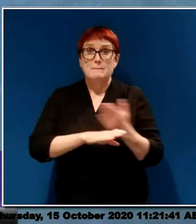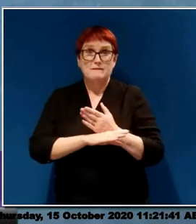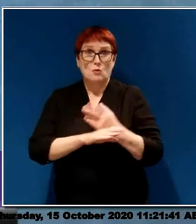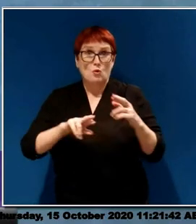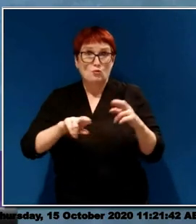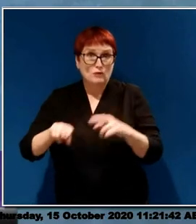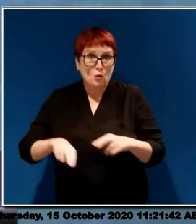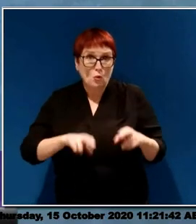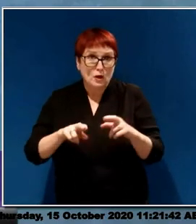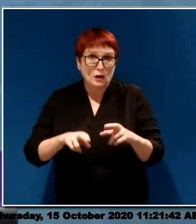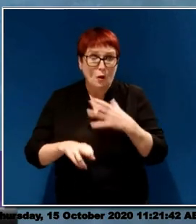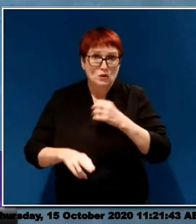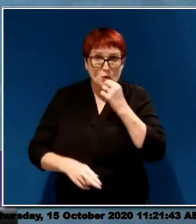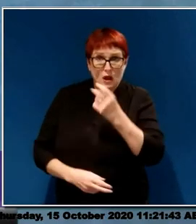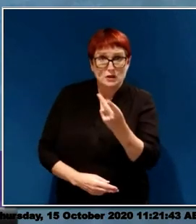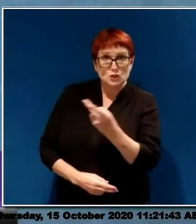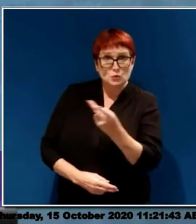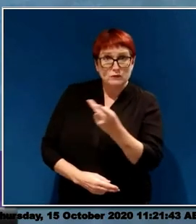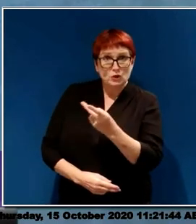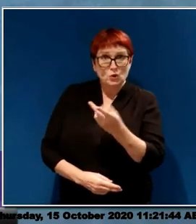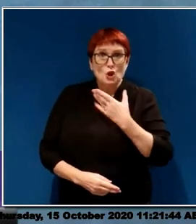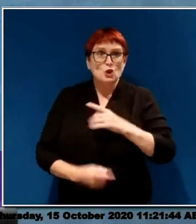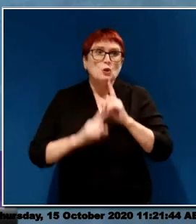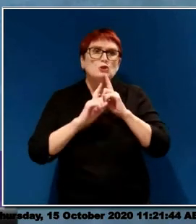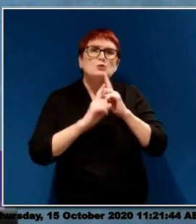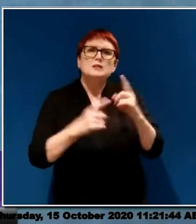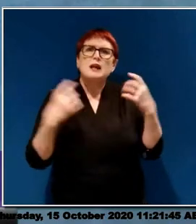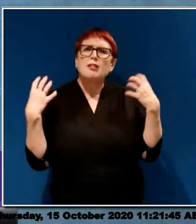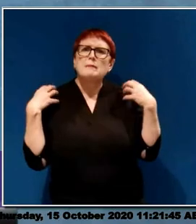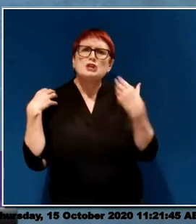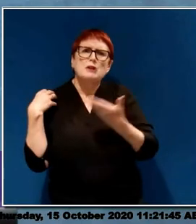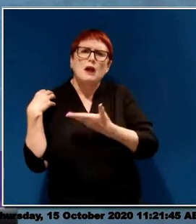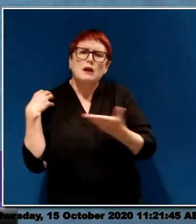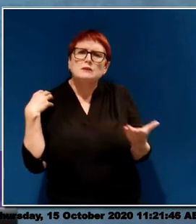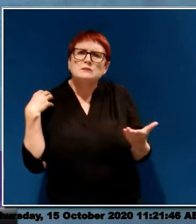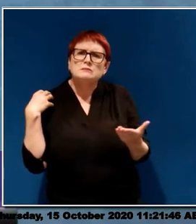what you would like to tell the Commissioners about what you hope from this Royal Commission.